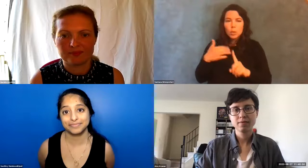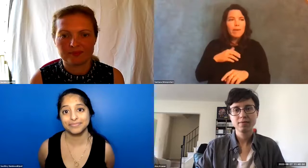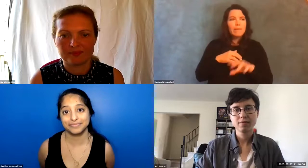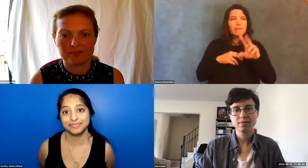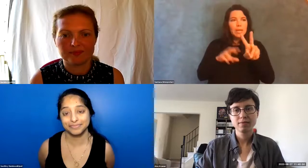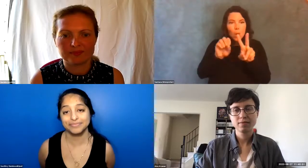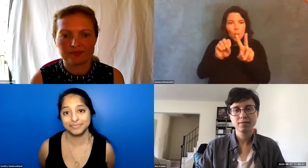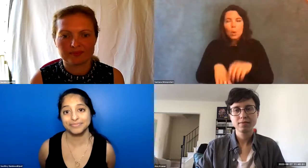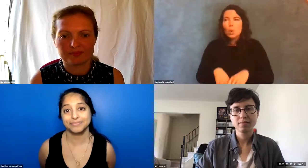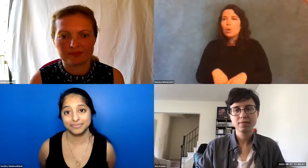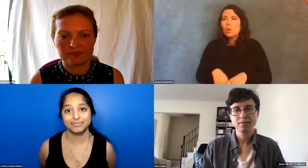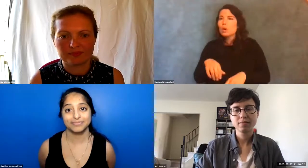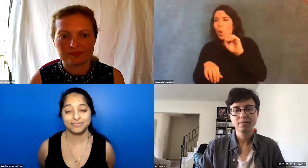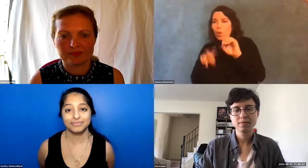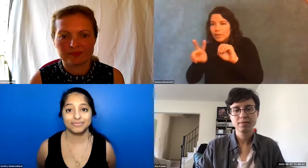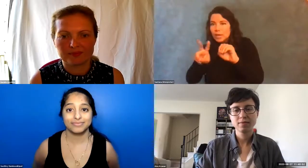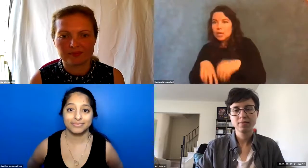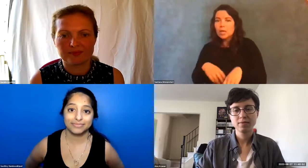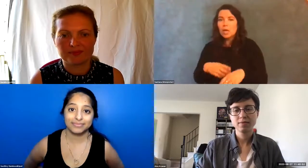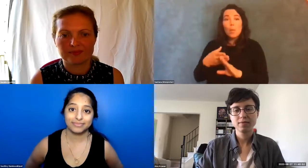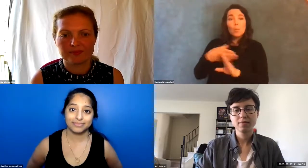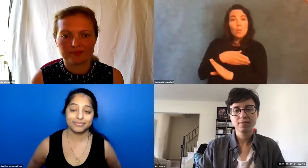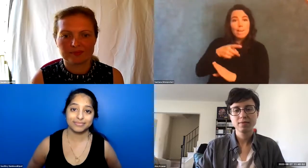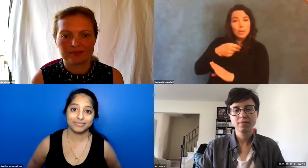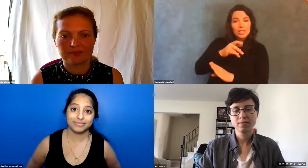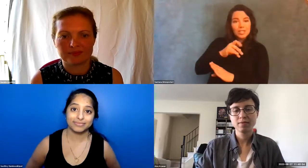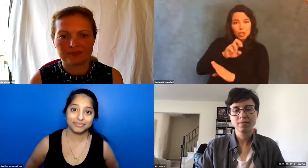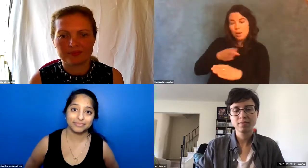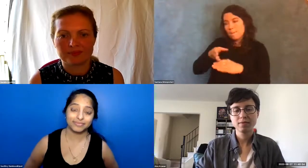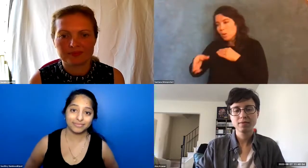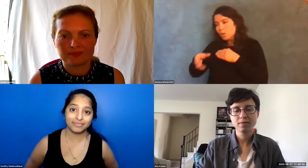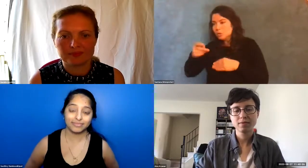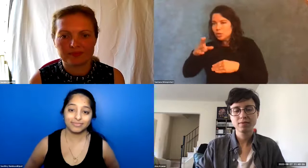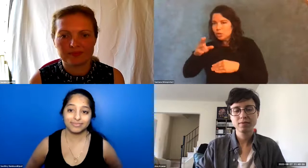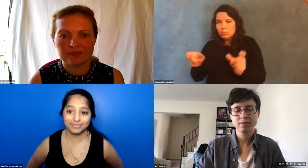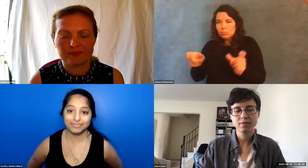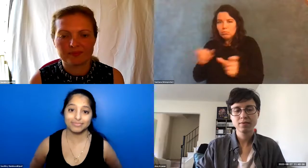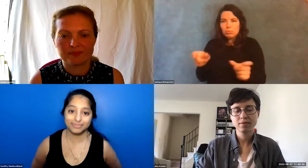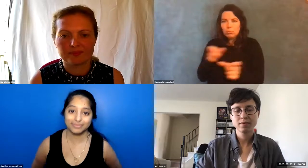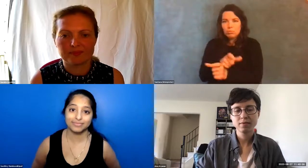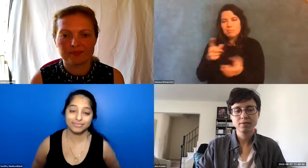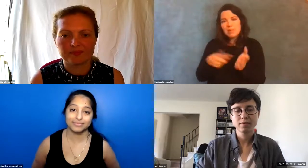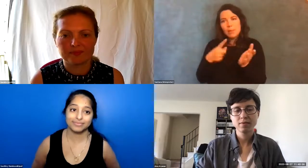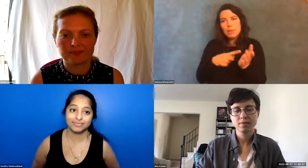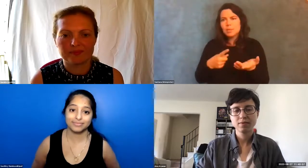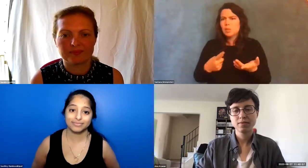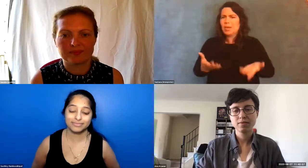Position rather than the post-possession. When I talk to people about the research project